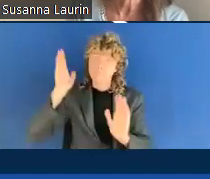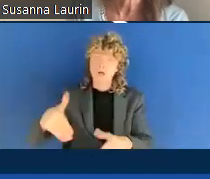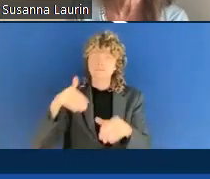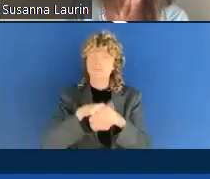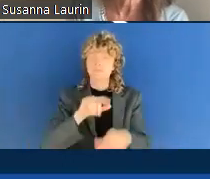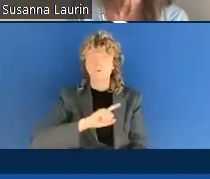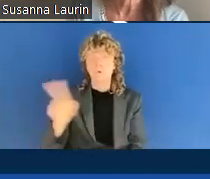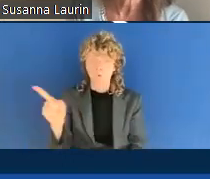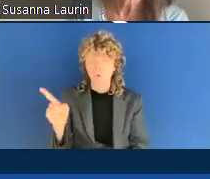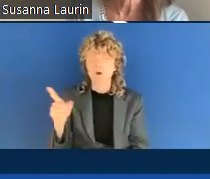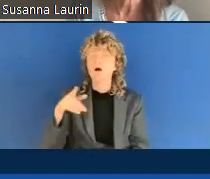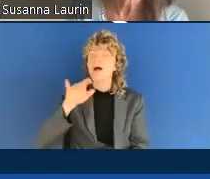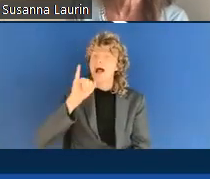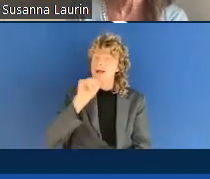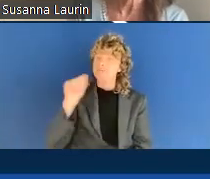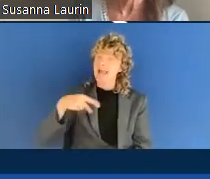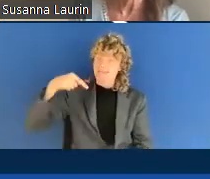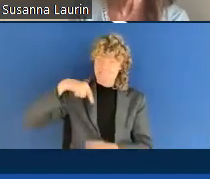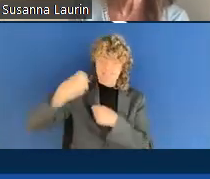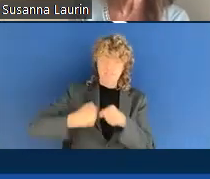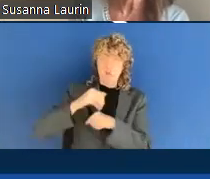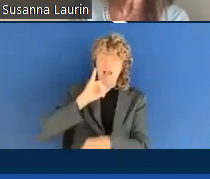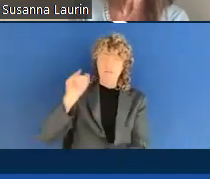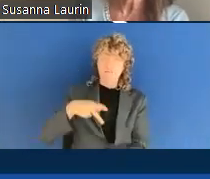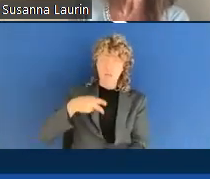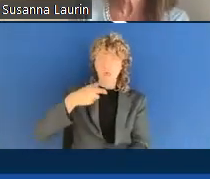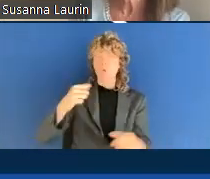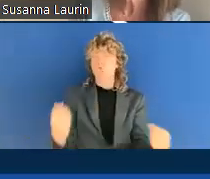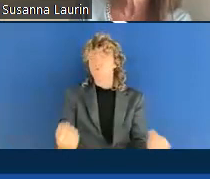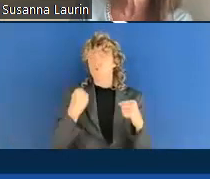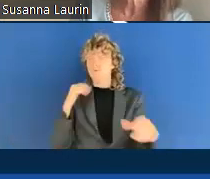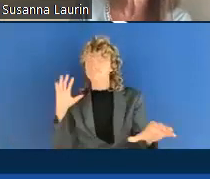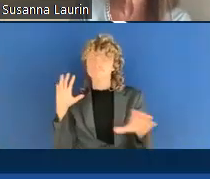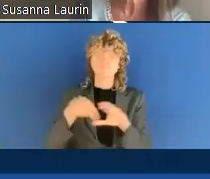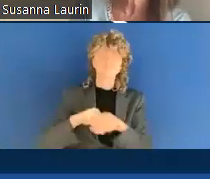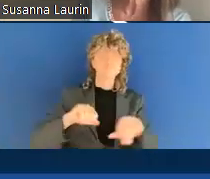something that we are looking forward to, and we are also planning to do European M-Enabling Forum